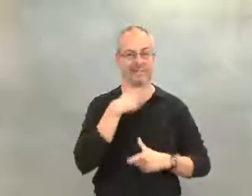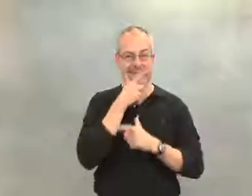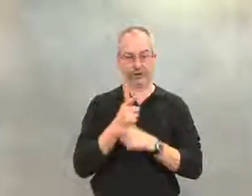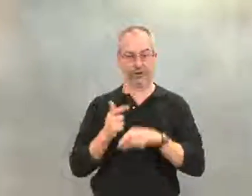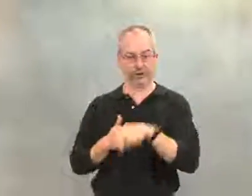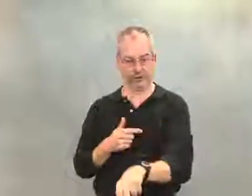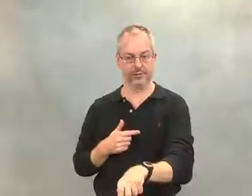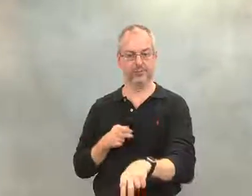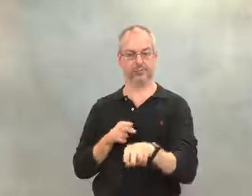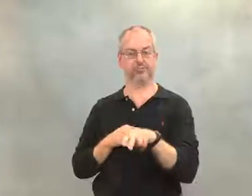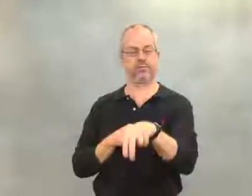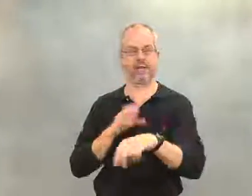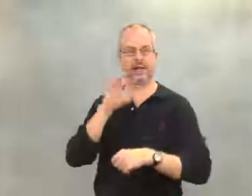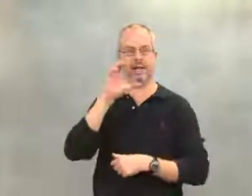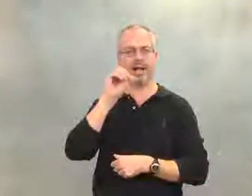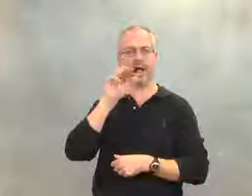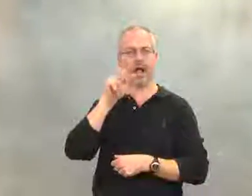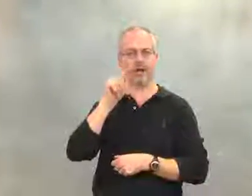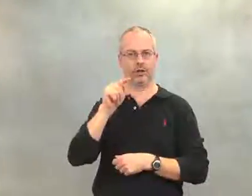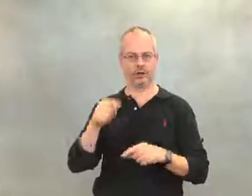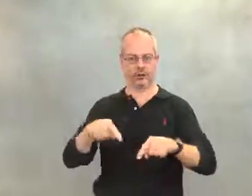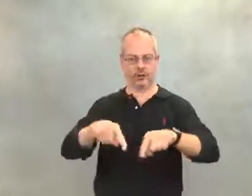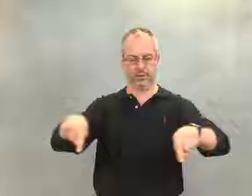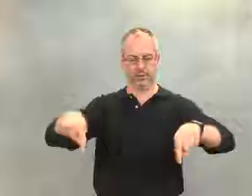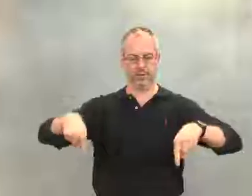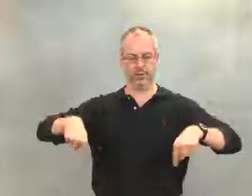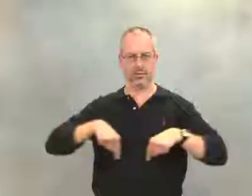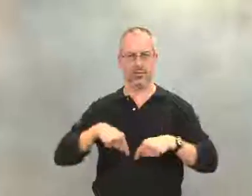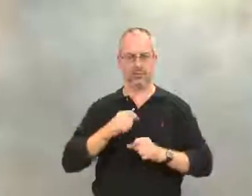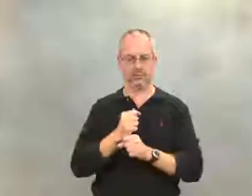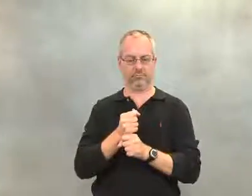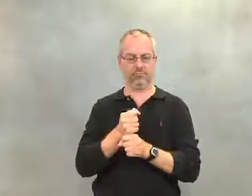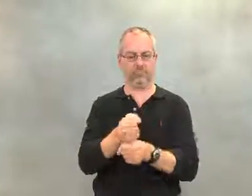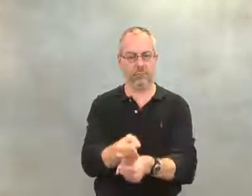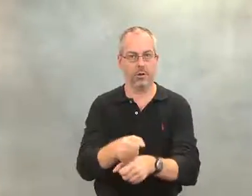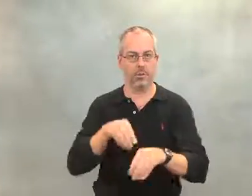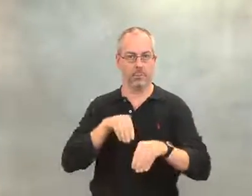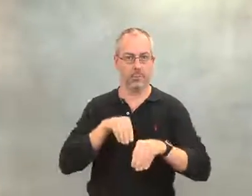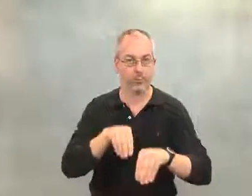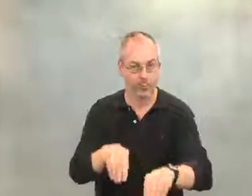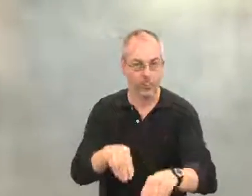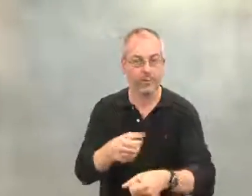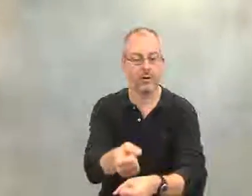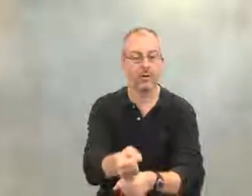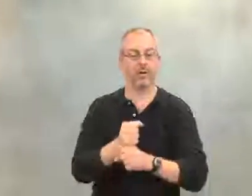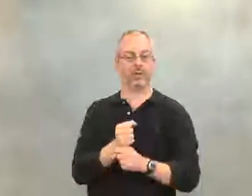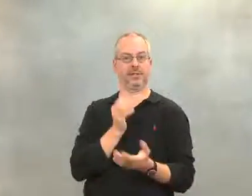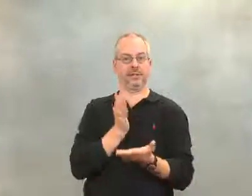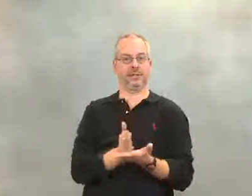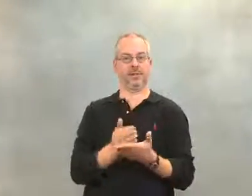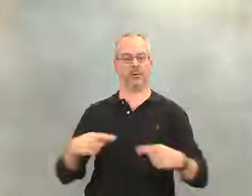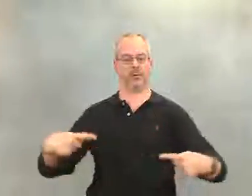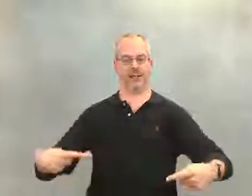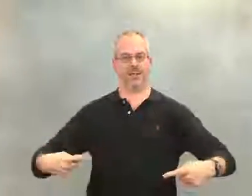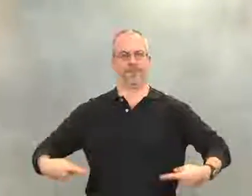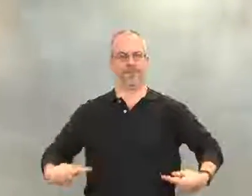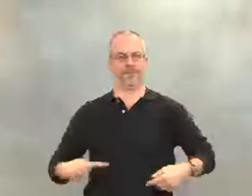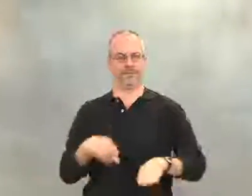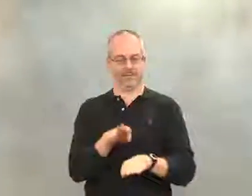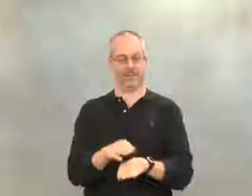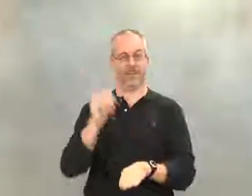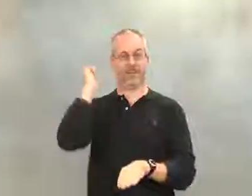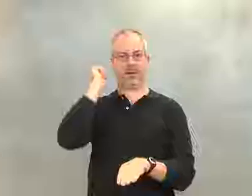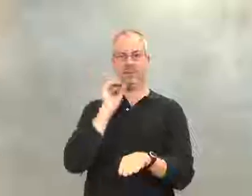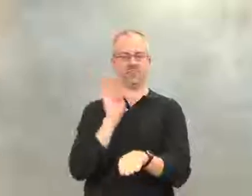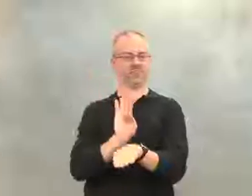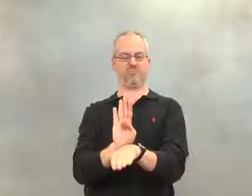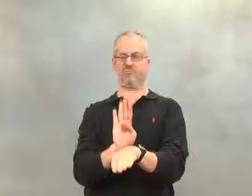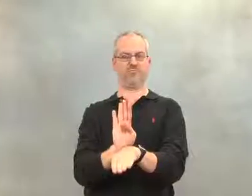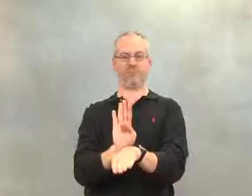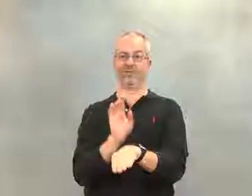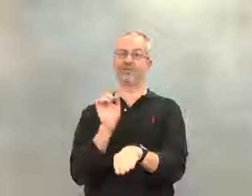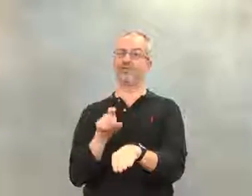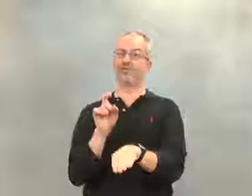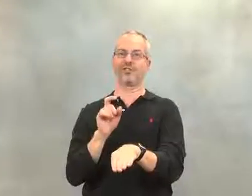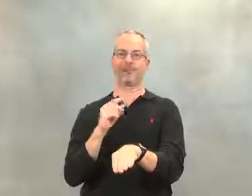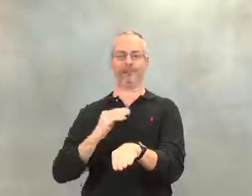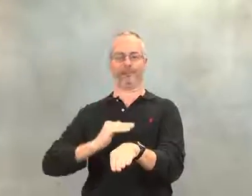My sister was on a cart, there was a joystick. You pushed it to move.